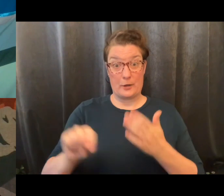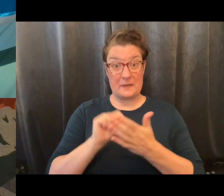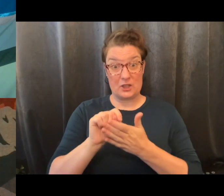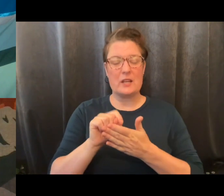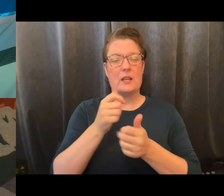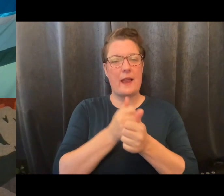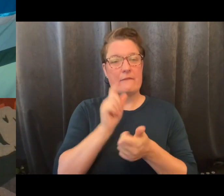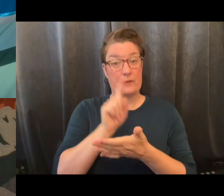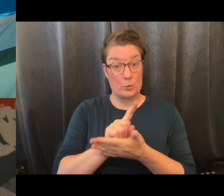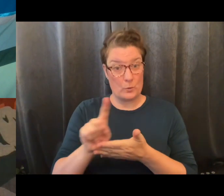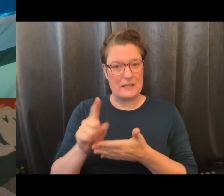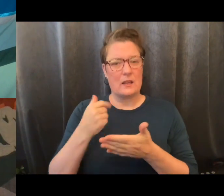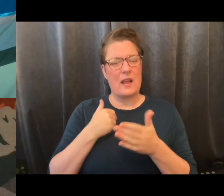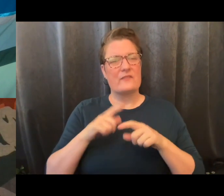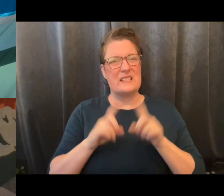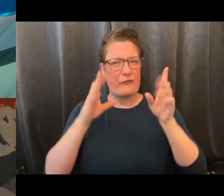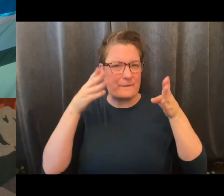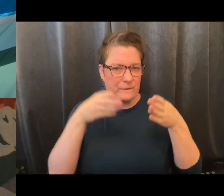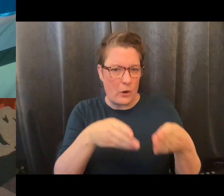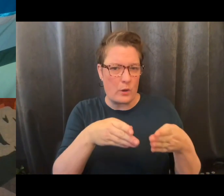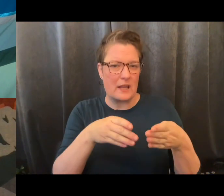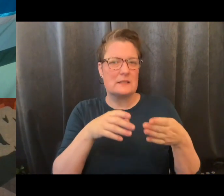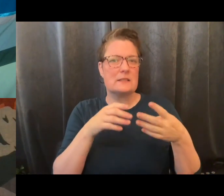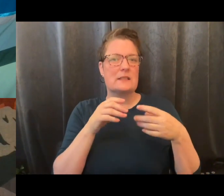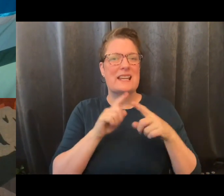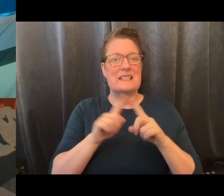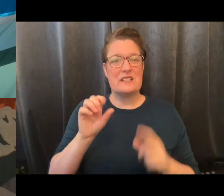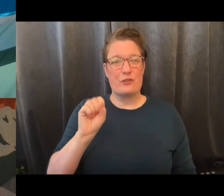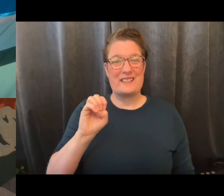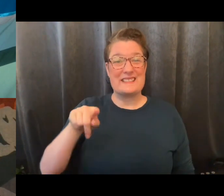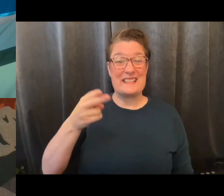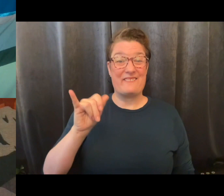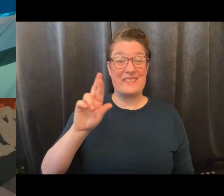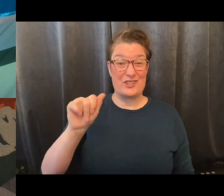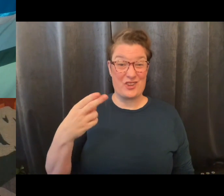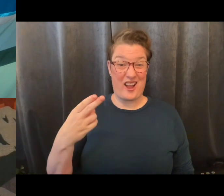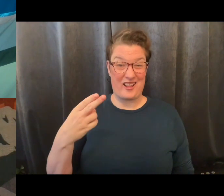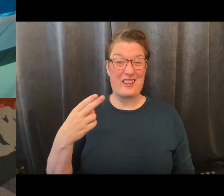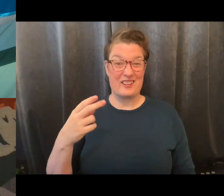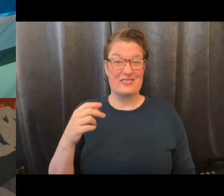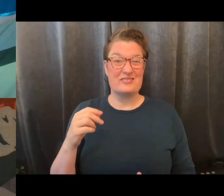a different, um, sephirah on the tree of life, sephirah being an emanation of